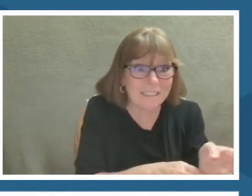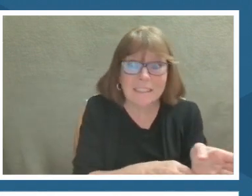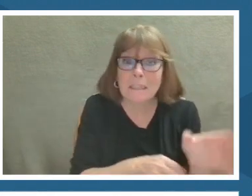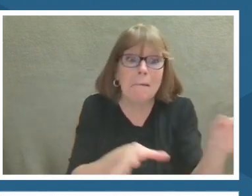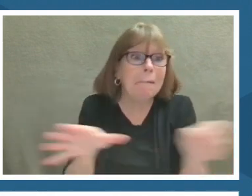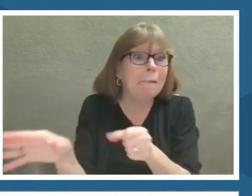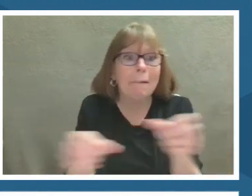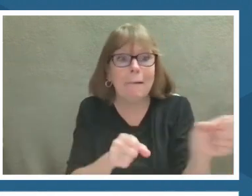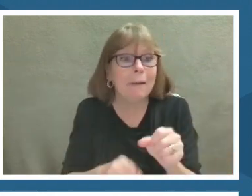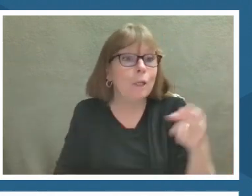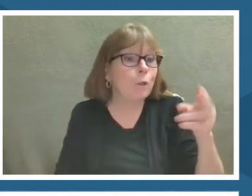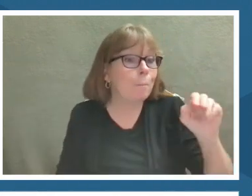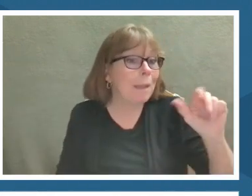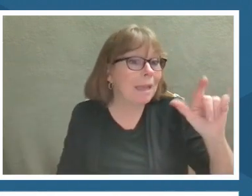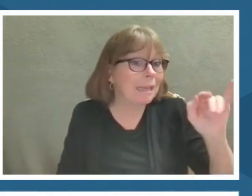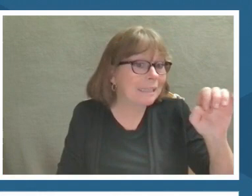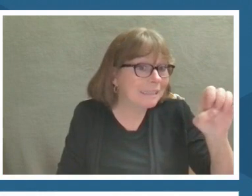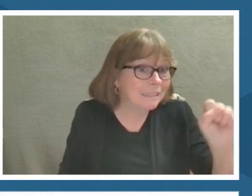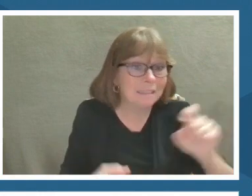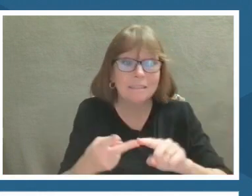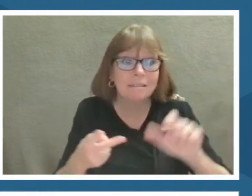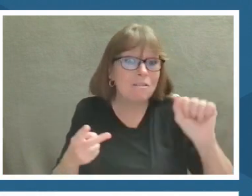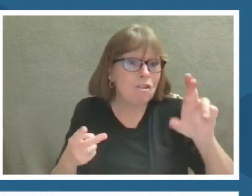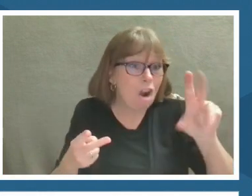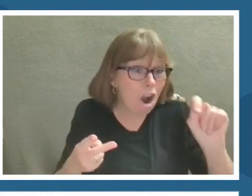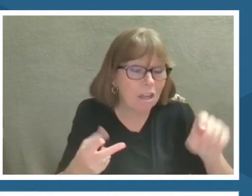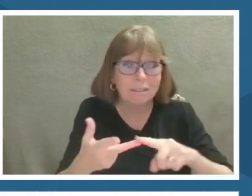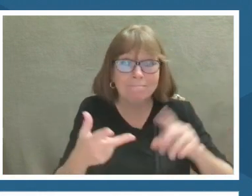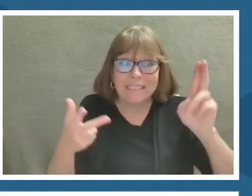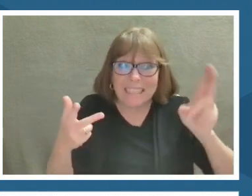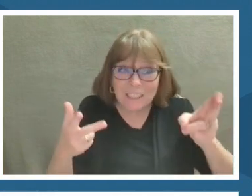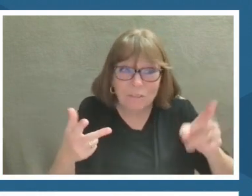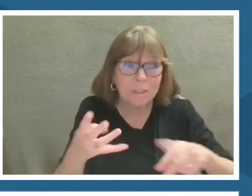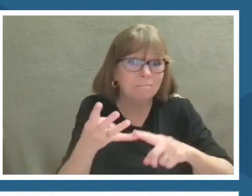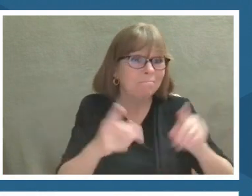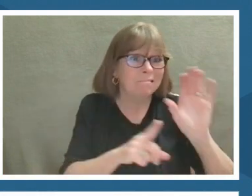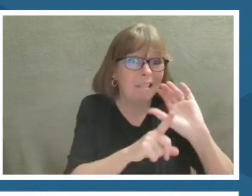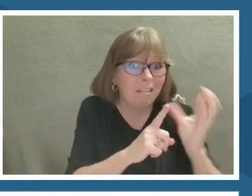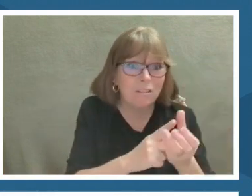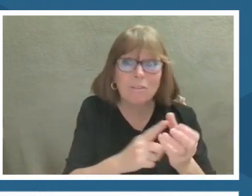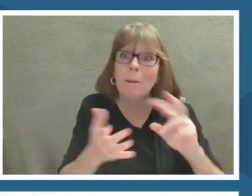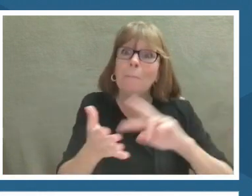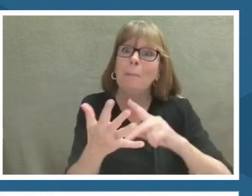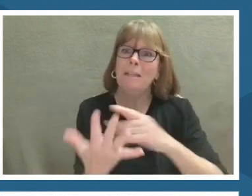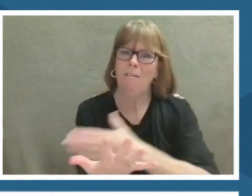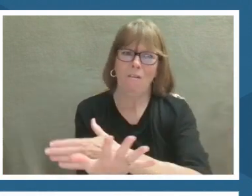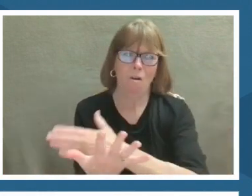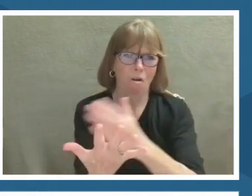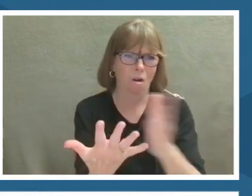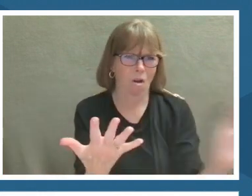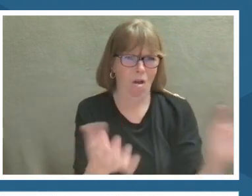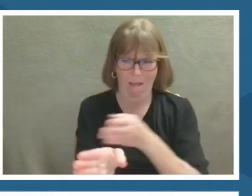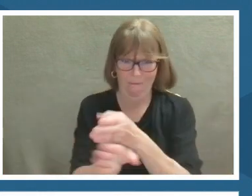and the arts history culture enriches all fields and